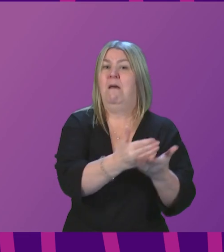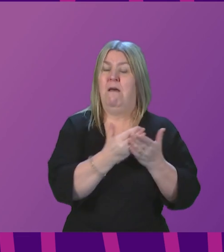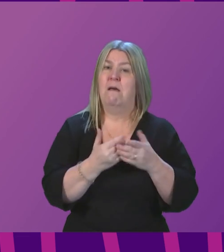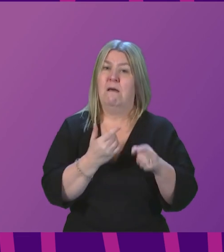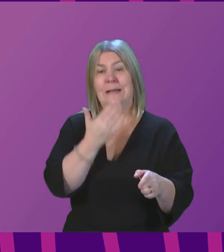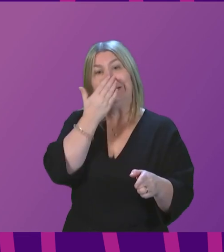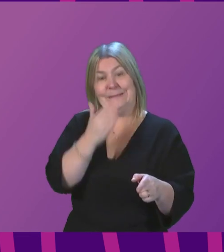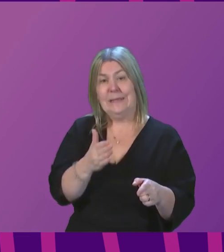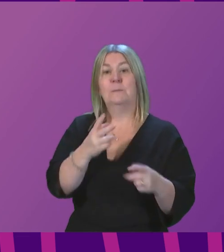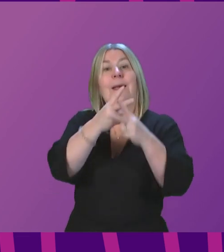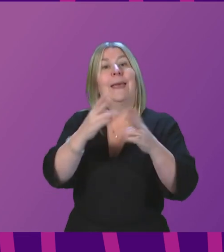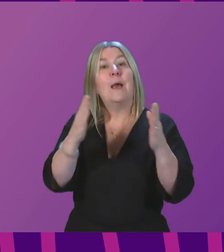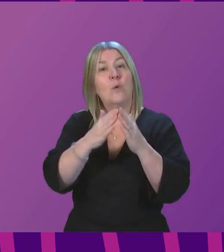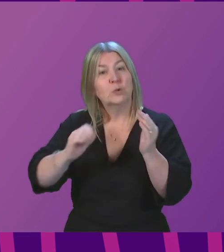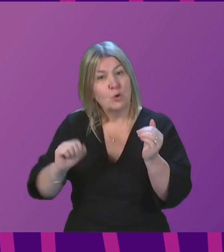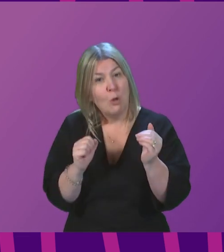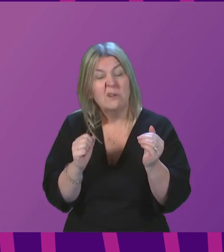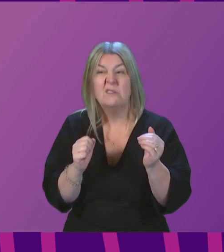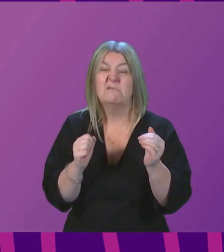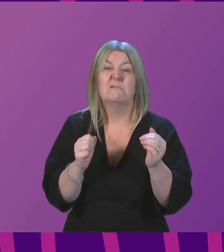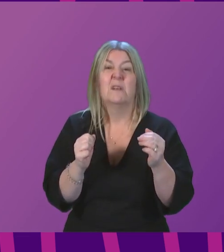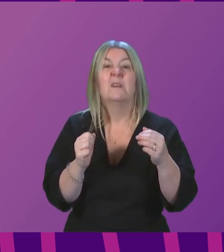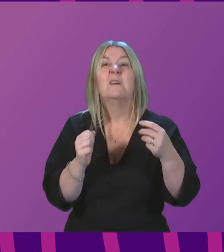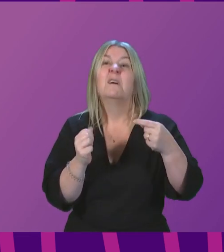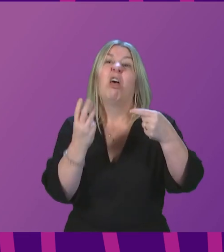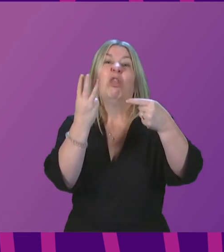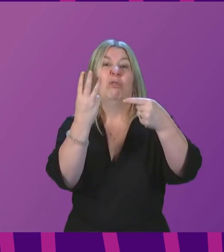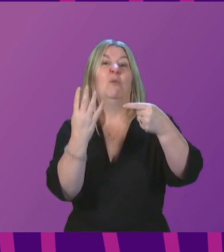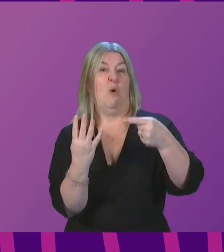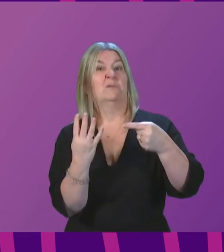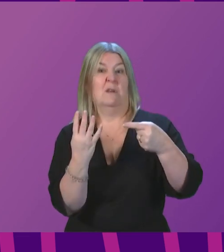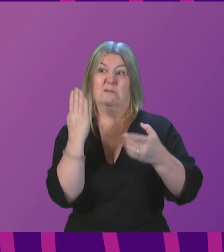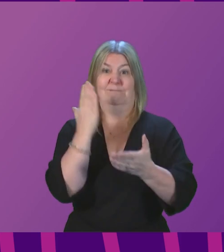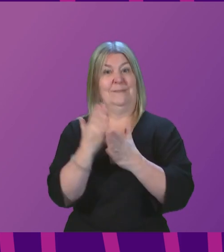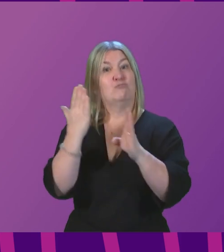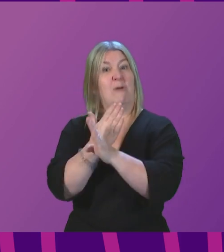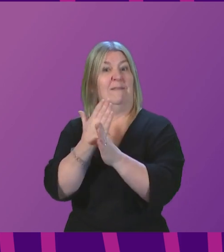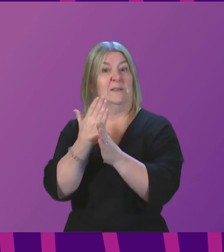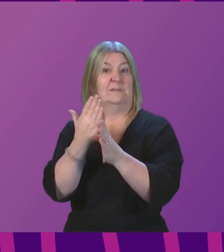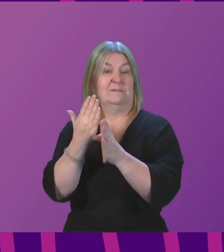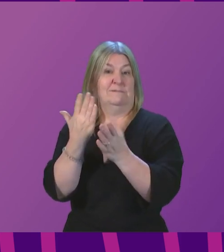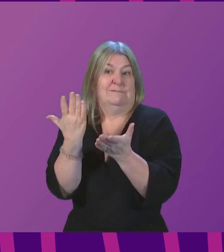Although the percentage of private sector care homes has increased, the overall balance